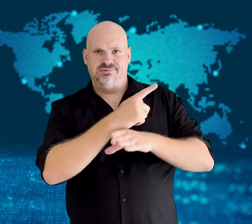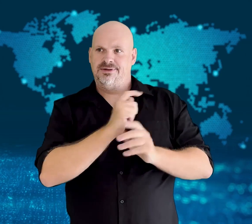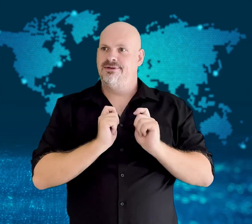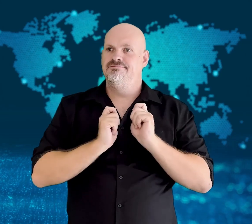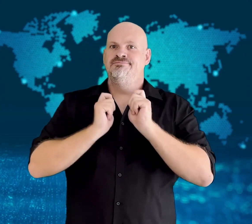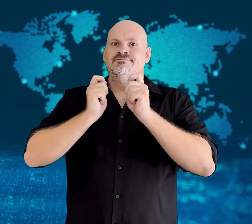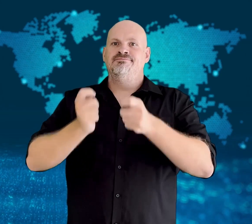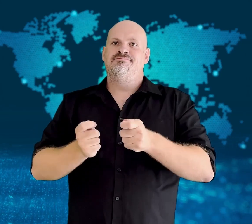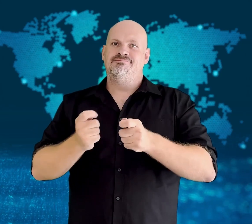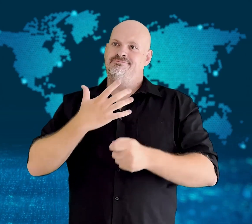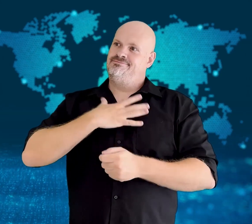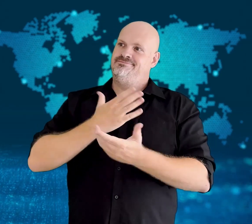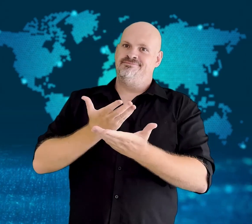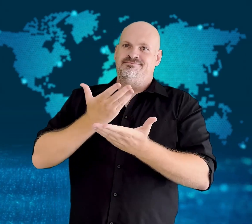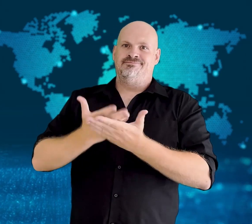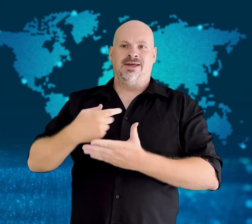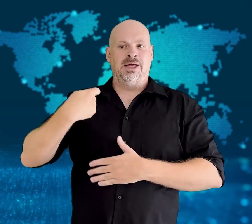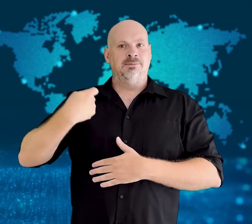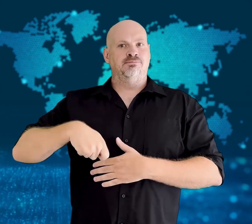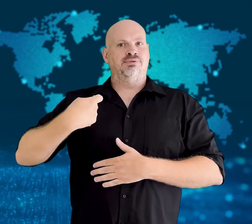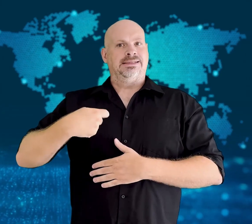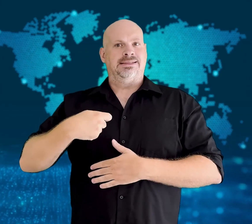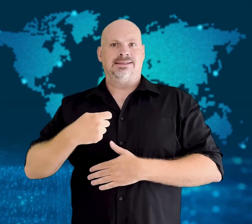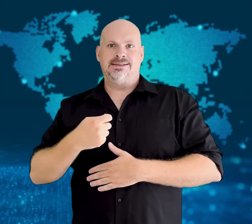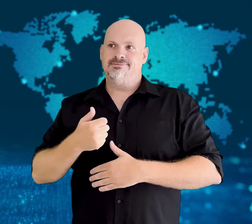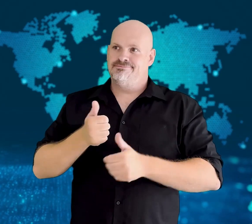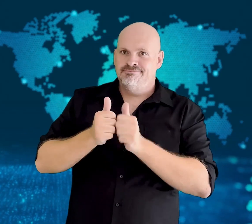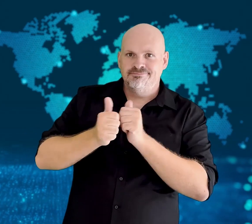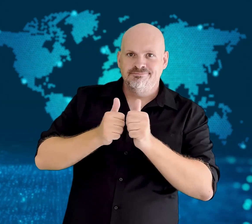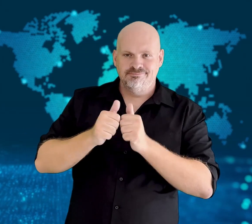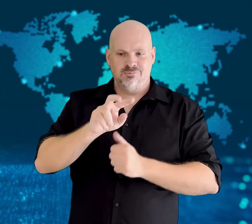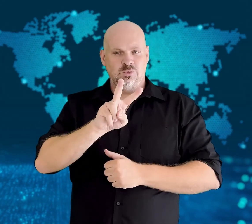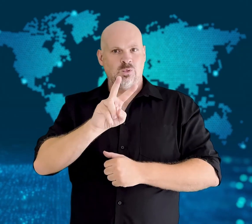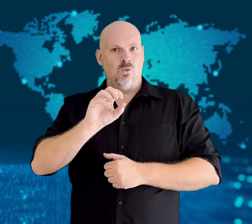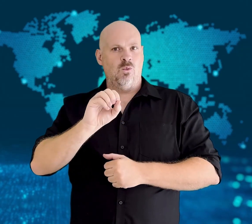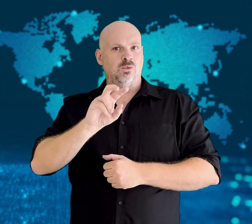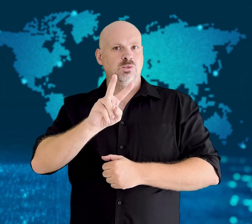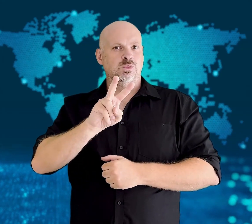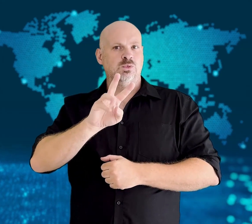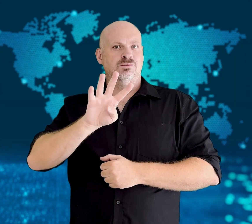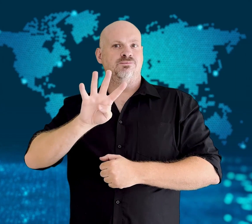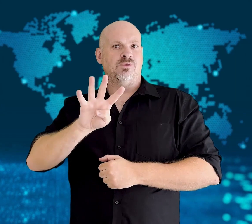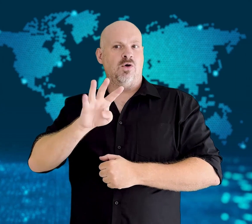plot to stop him from running for president in 2024.